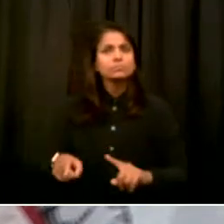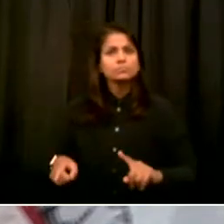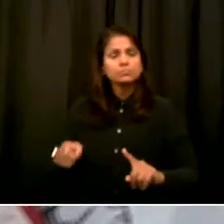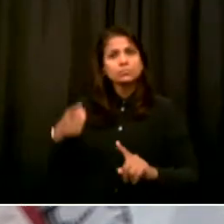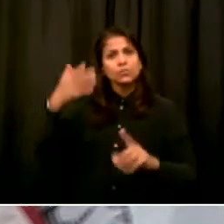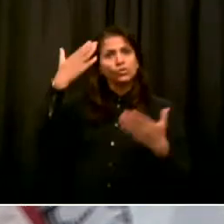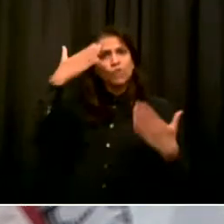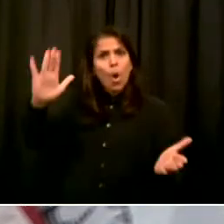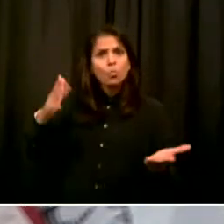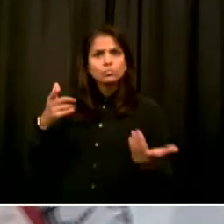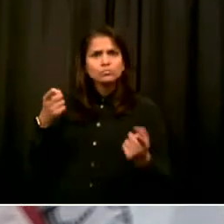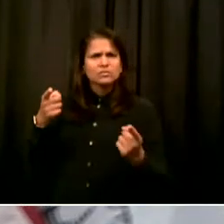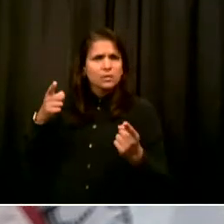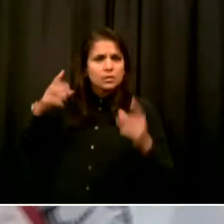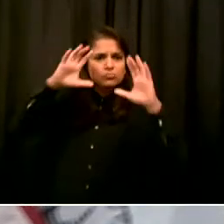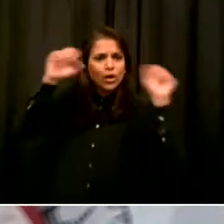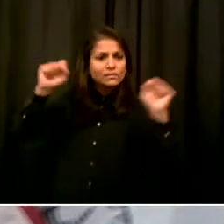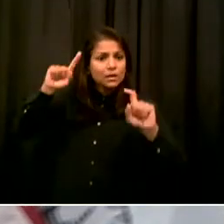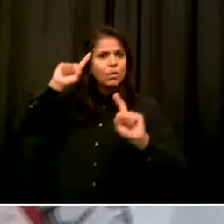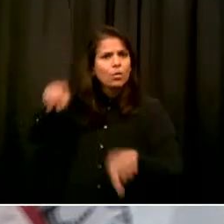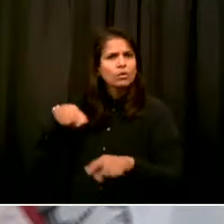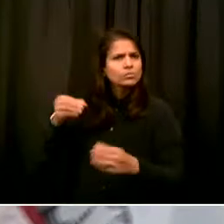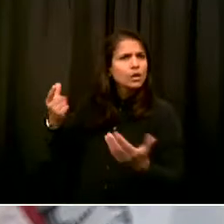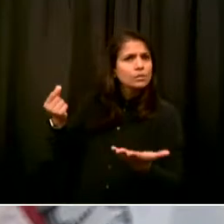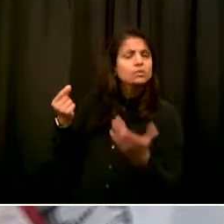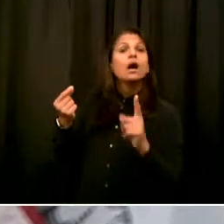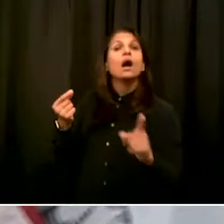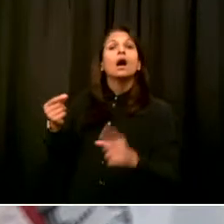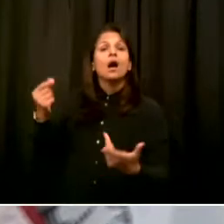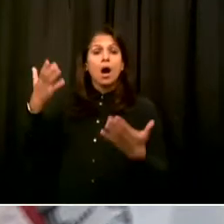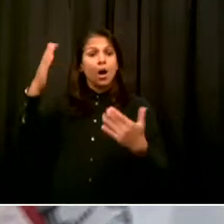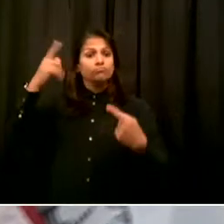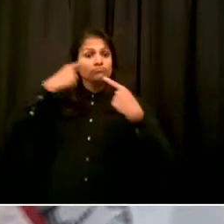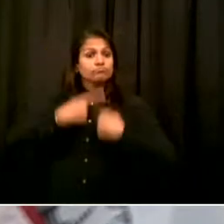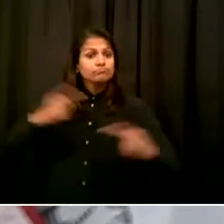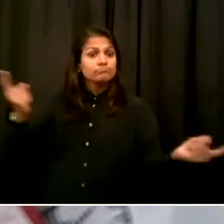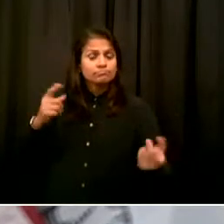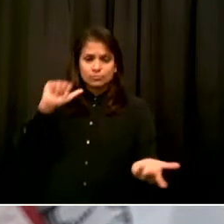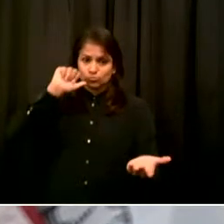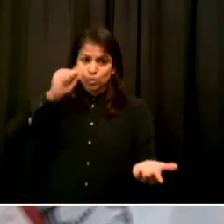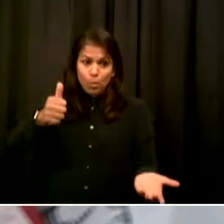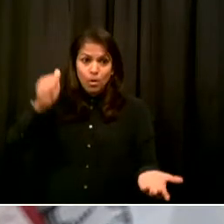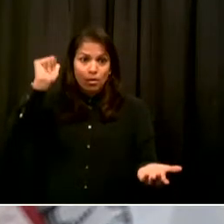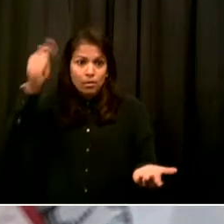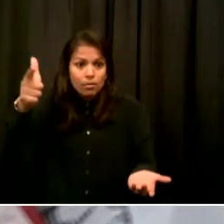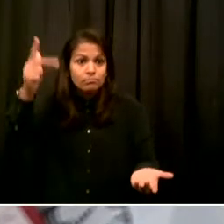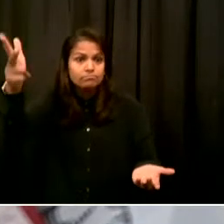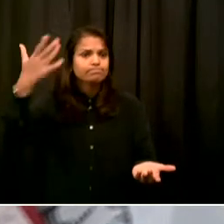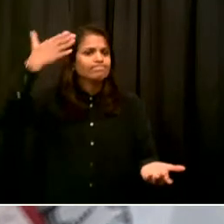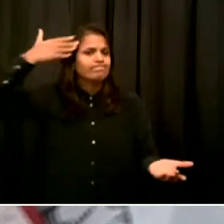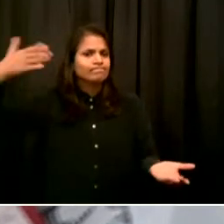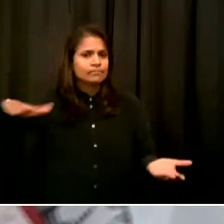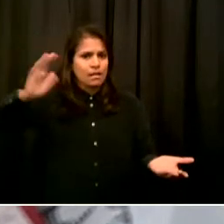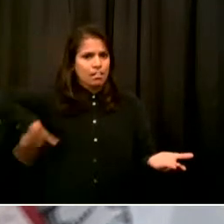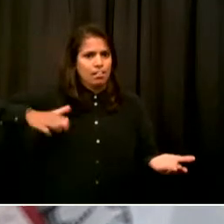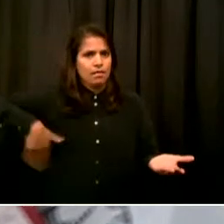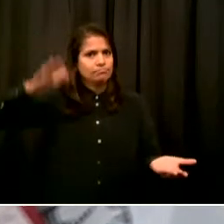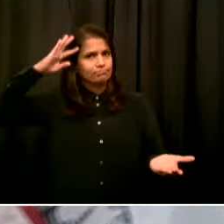WHILE AND EVERYONE NEEDS TO RESPECT THHE PROCESS. IF PEPELO HAVE CONCERNS, EXPRESS THEM,